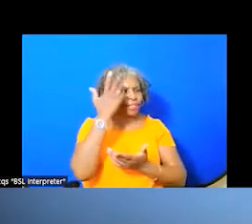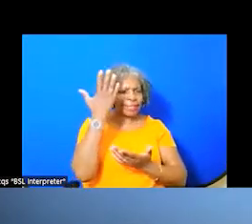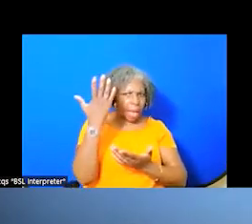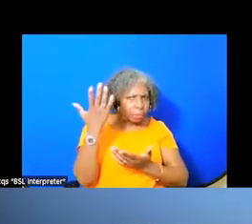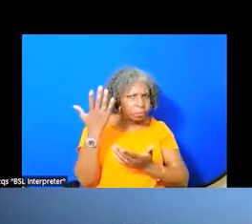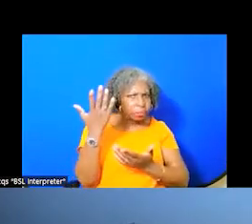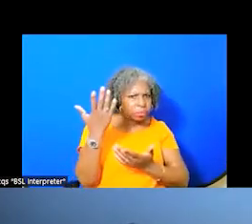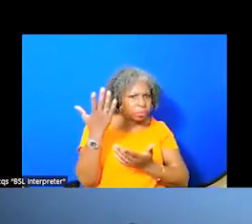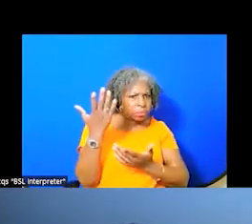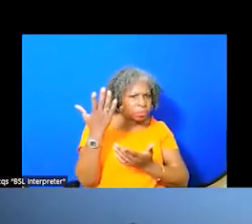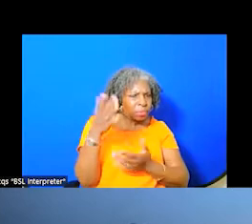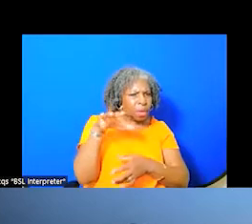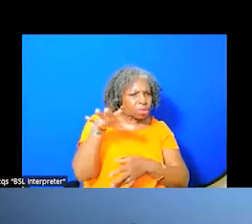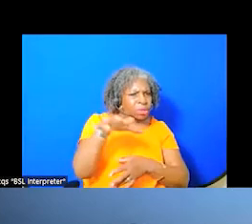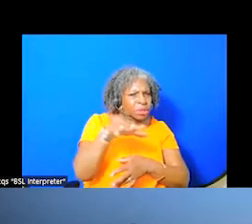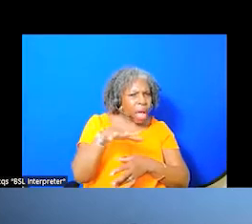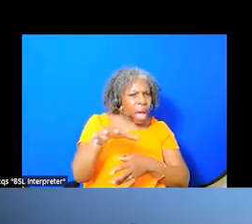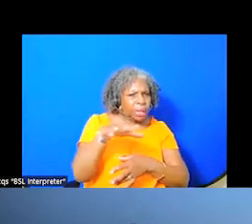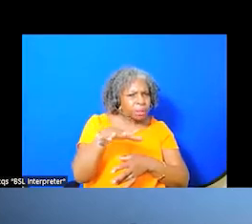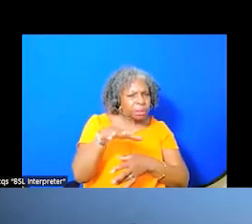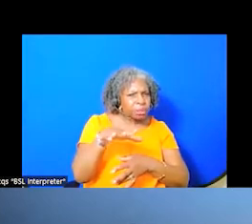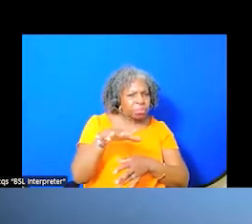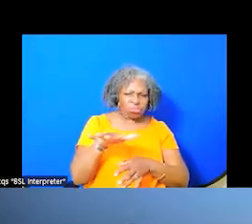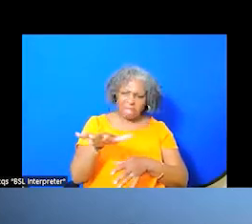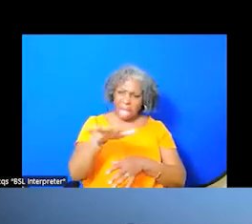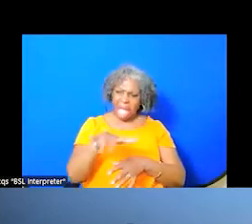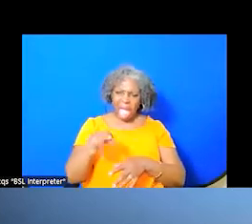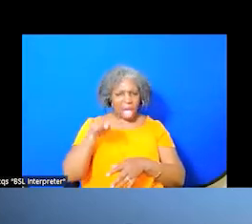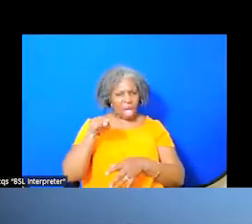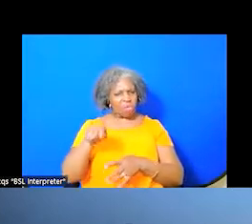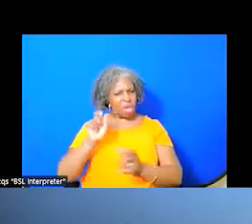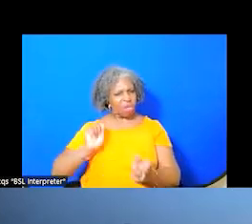I want to know what were the changes in the area that led to your project coming to life?